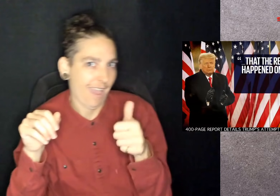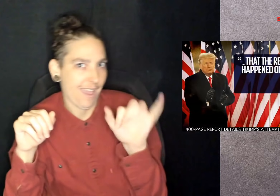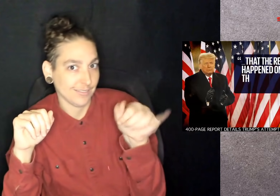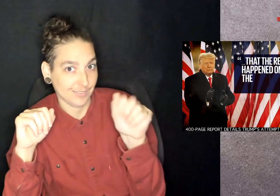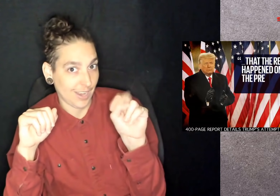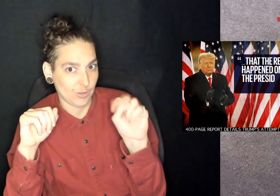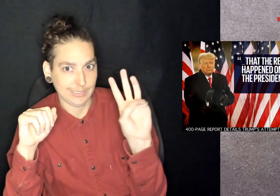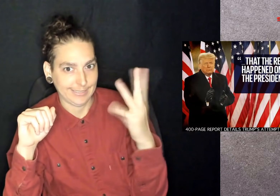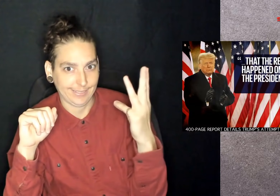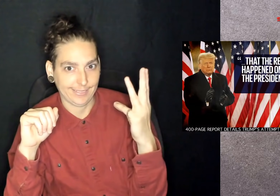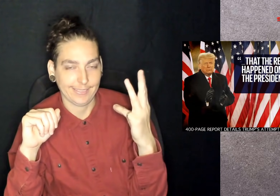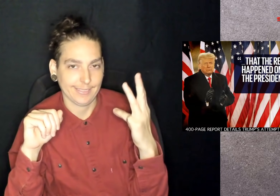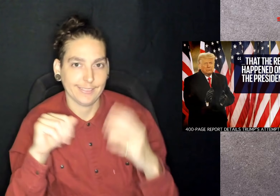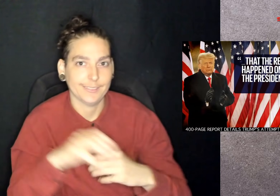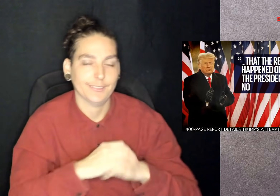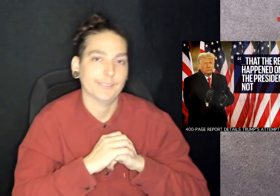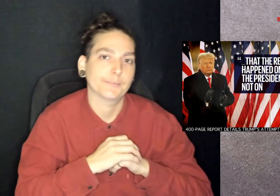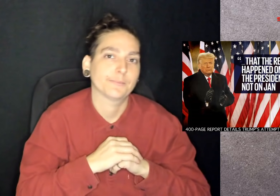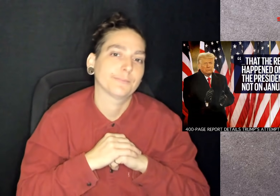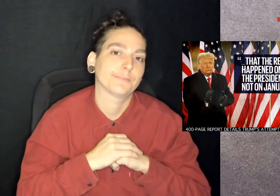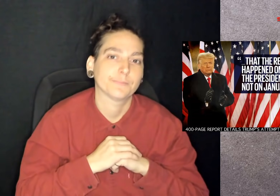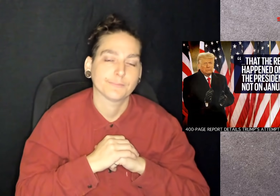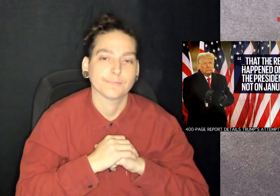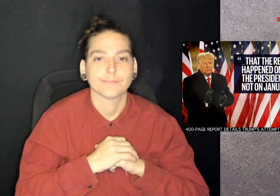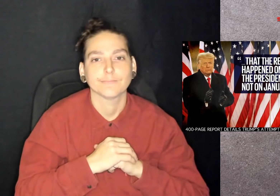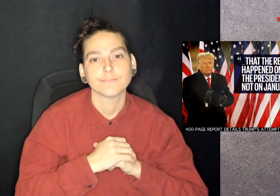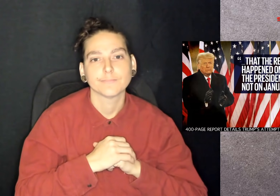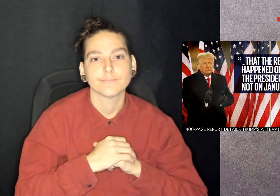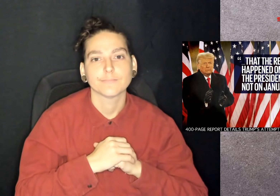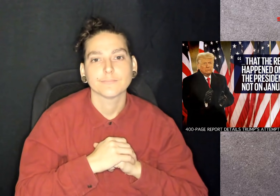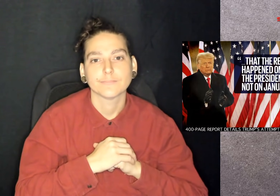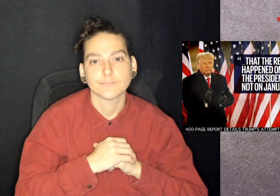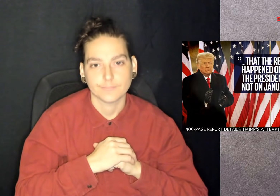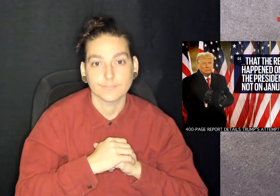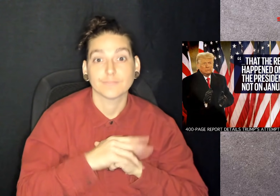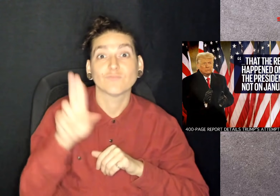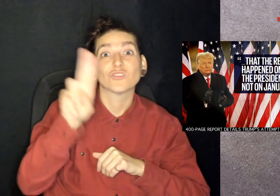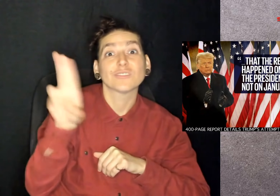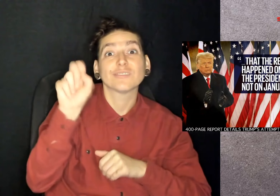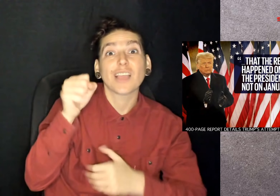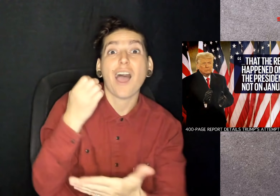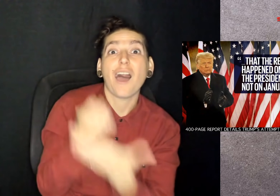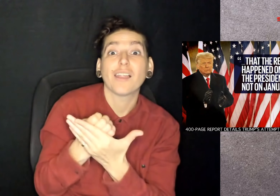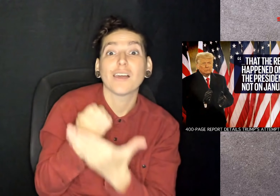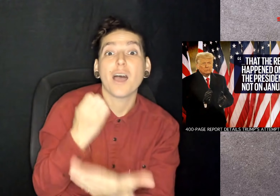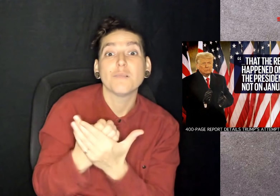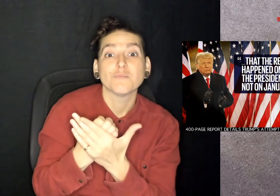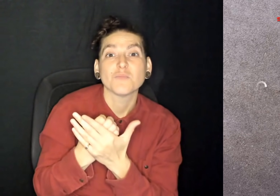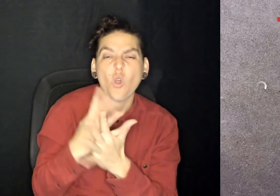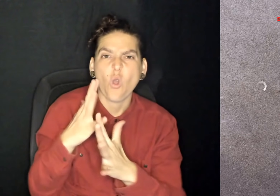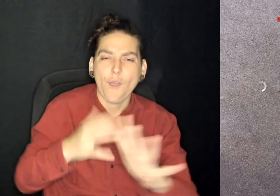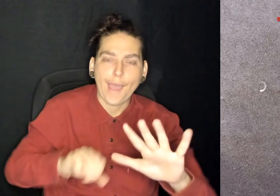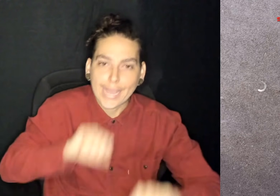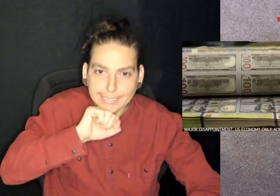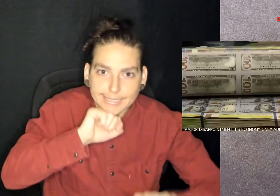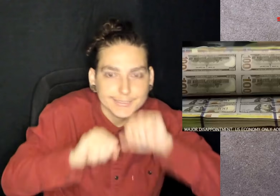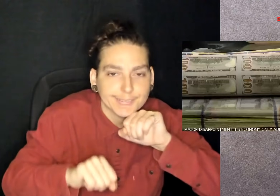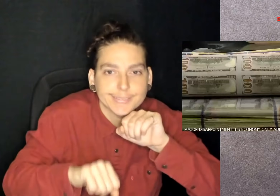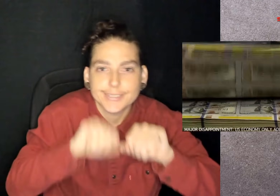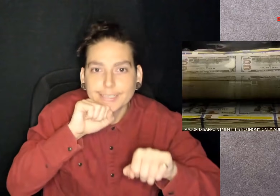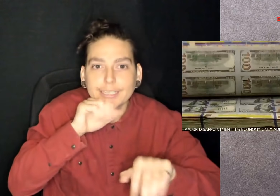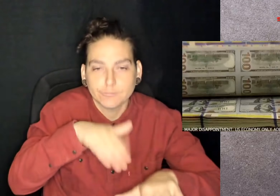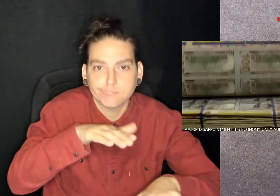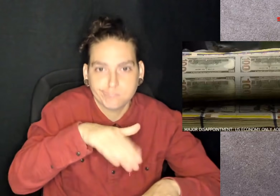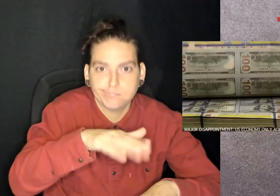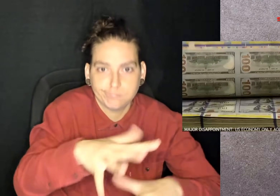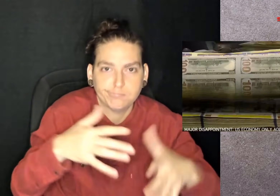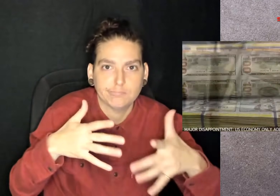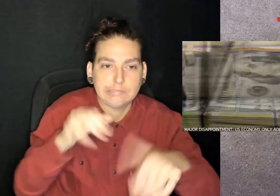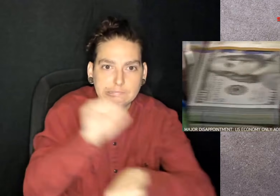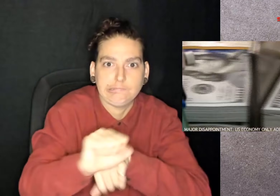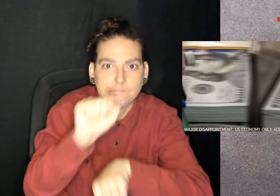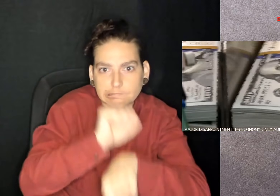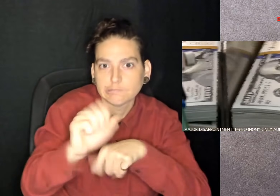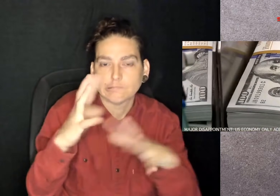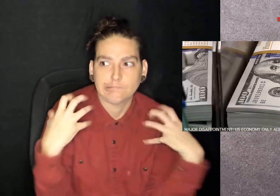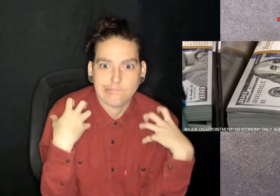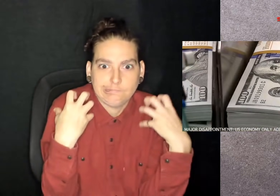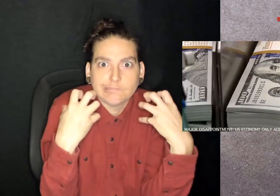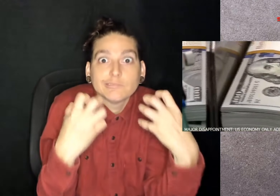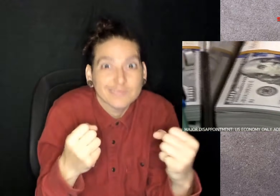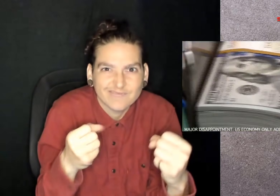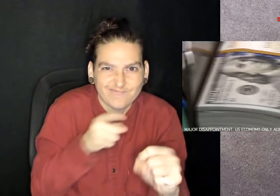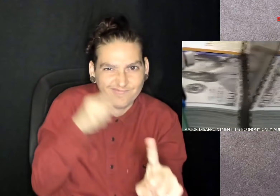not on January 6 the US economy has hit a roadblock in its efforts to recover from the